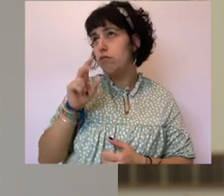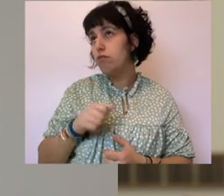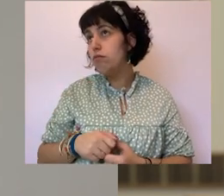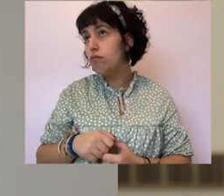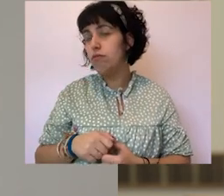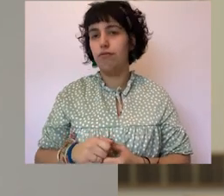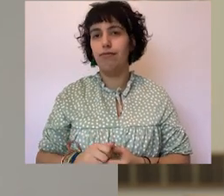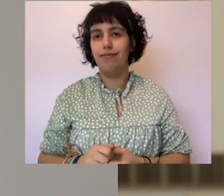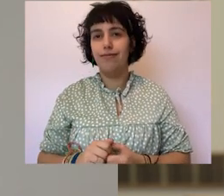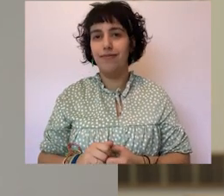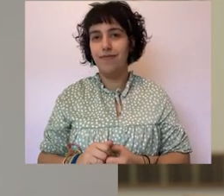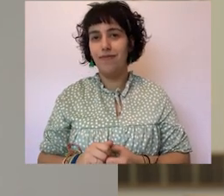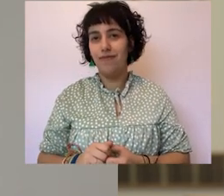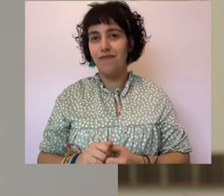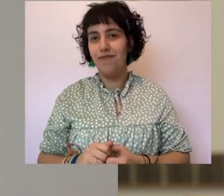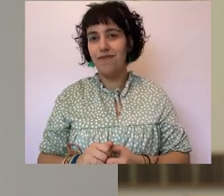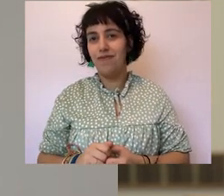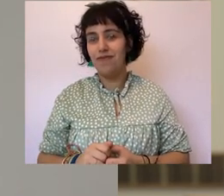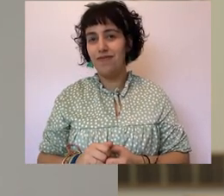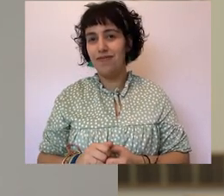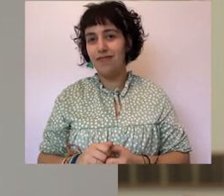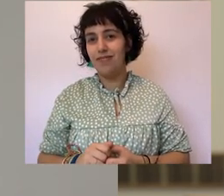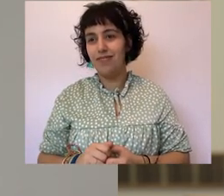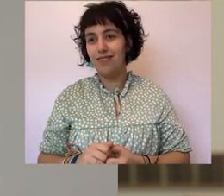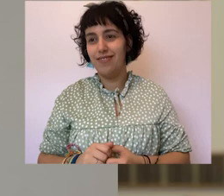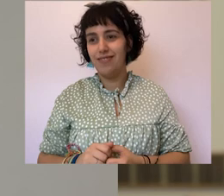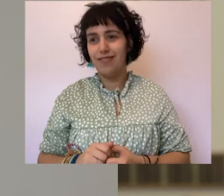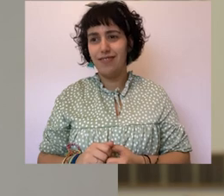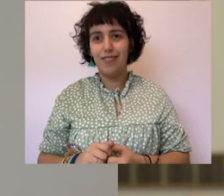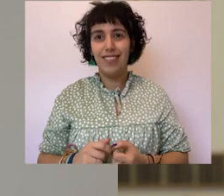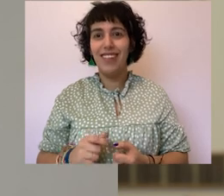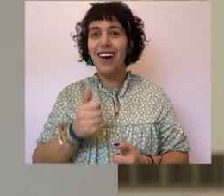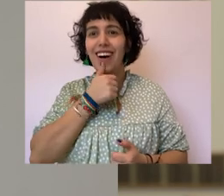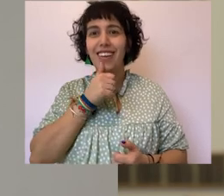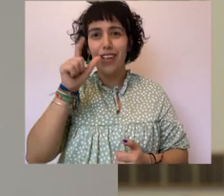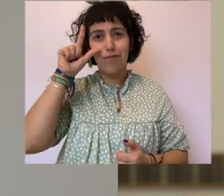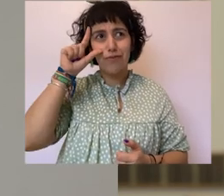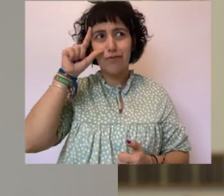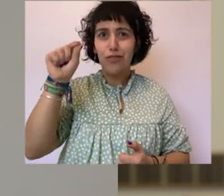Then he falls into doubt... -Starts to look down and look down, embarrassed